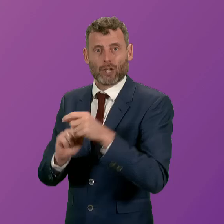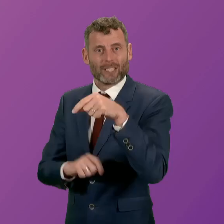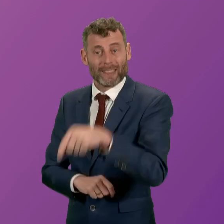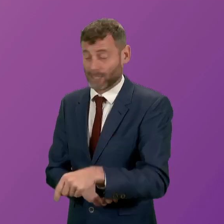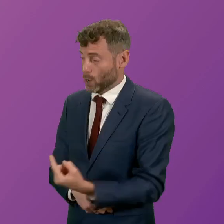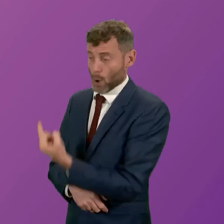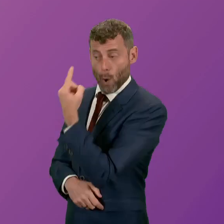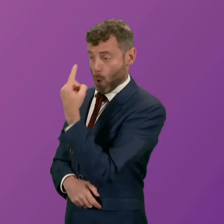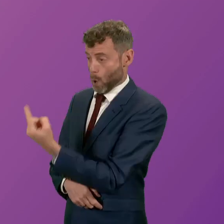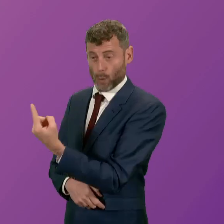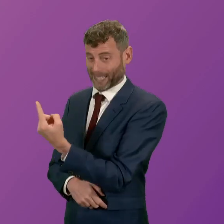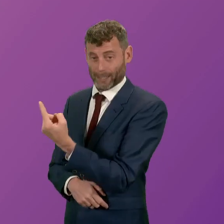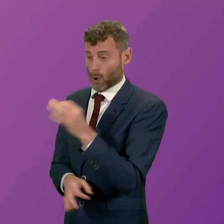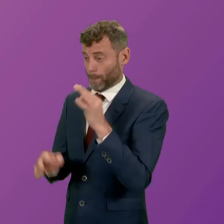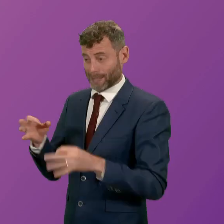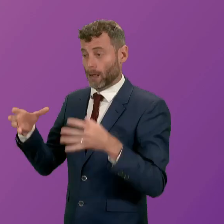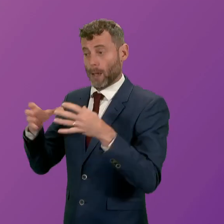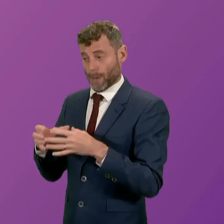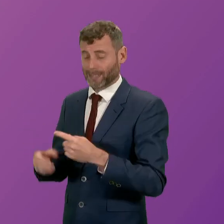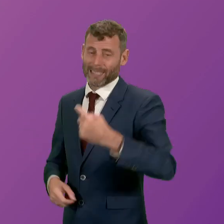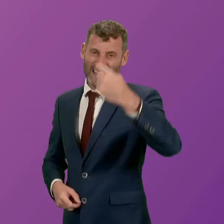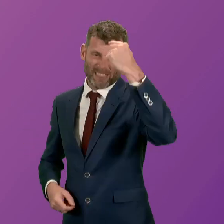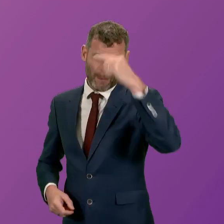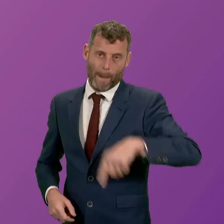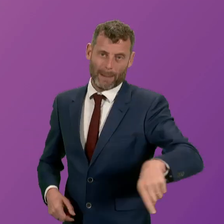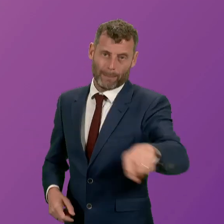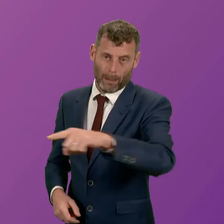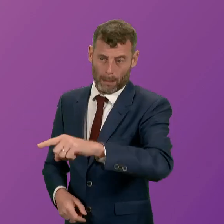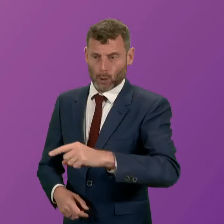people in Scotland can rely on to protect their interests and to deliver for them?